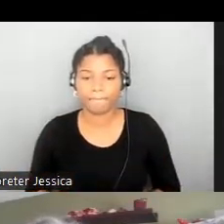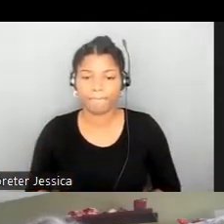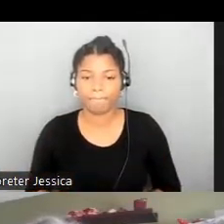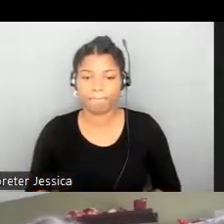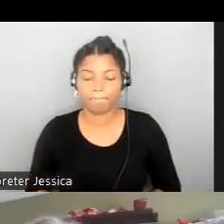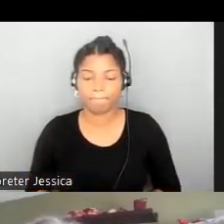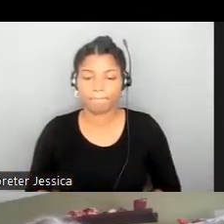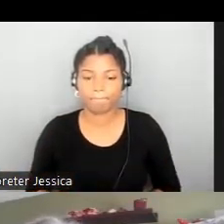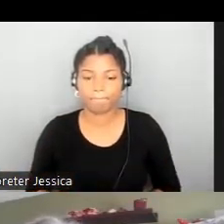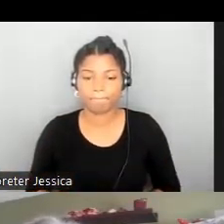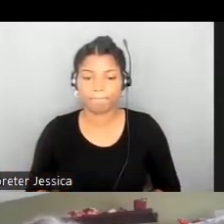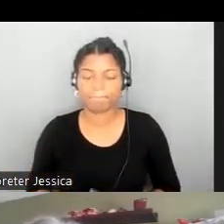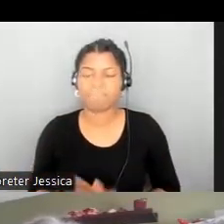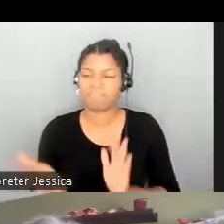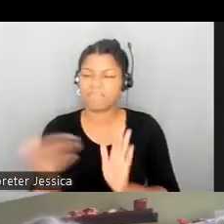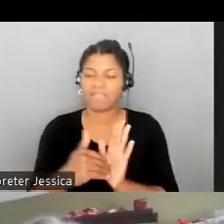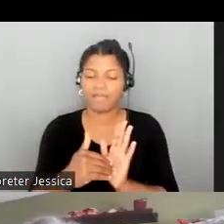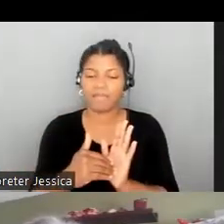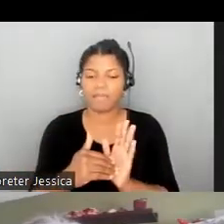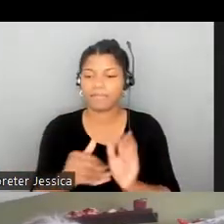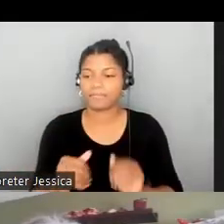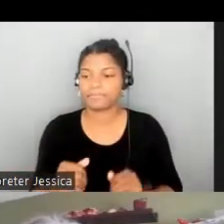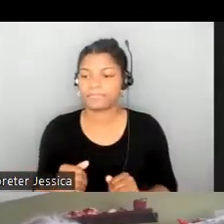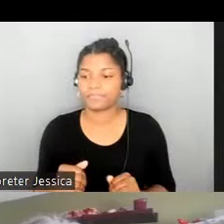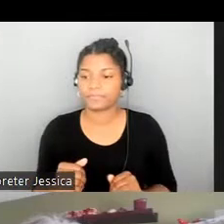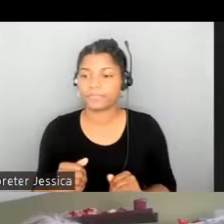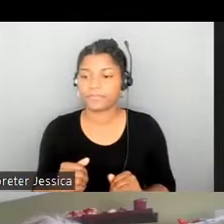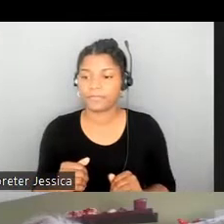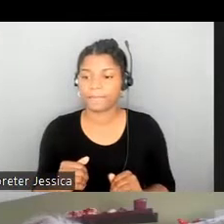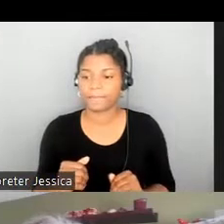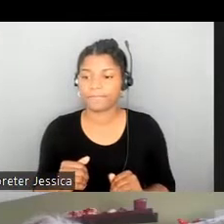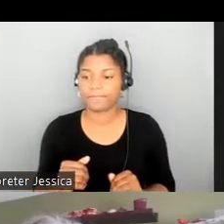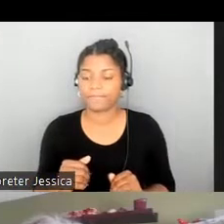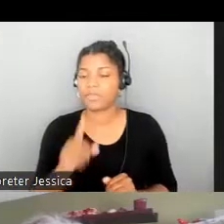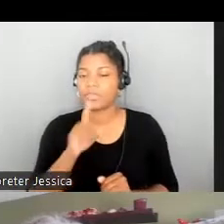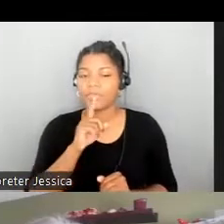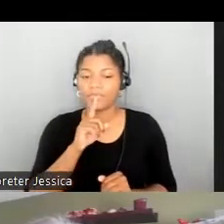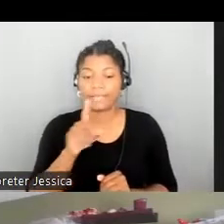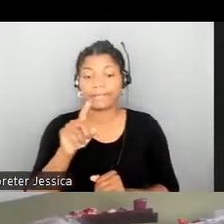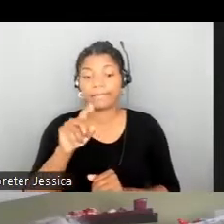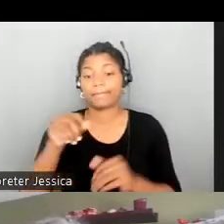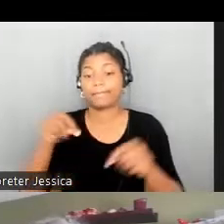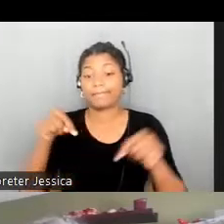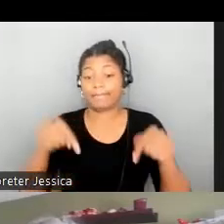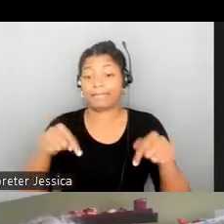And again, when we go through that, the demographics in Minnesota.